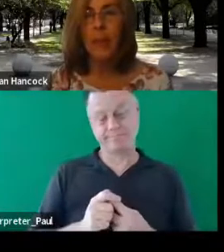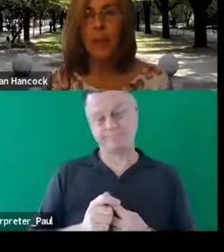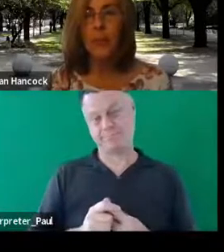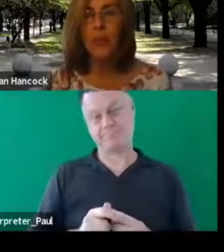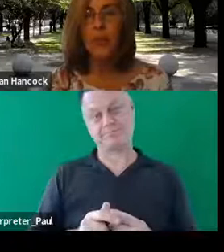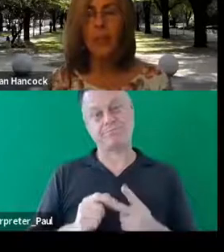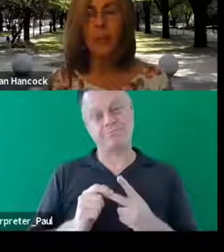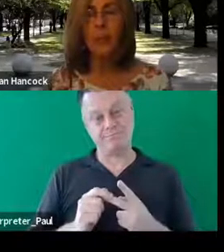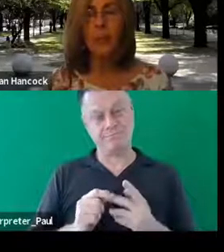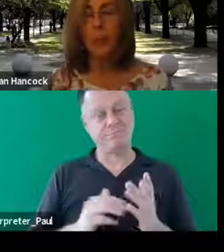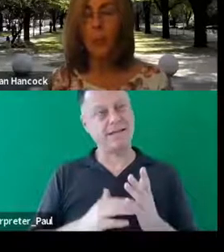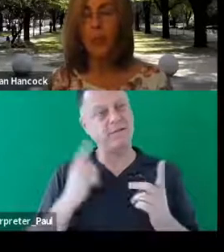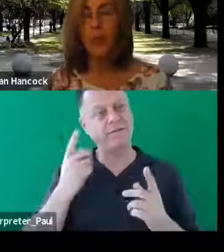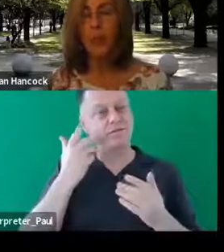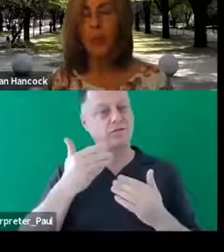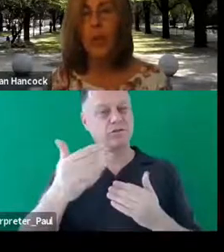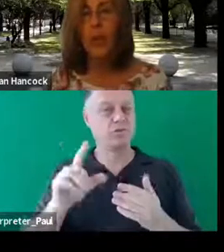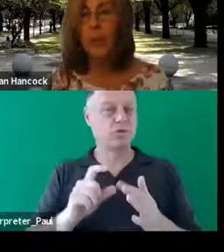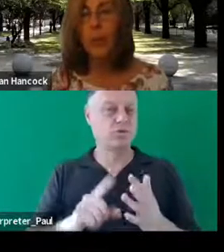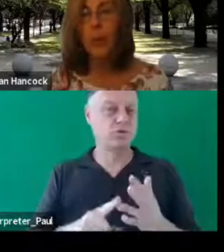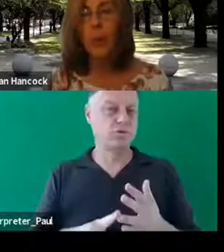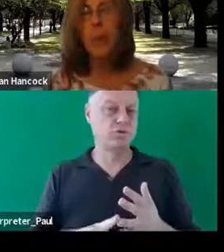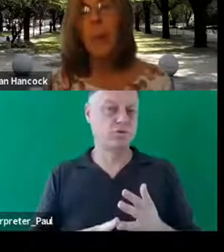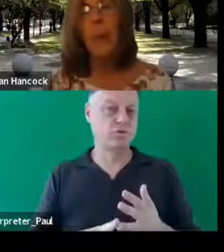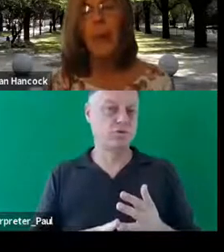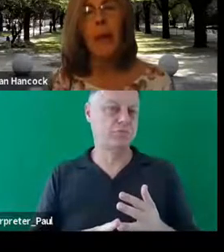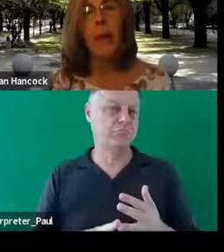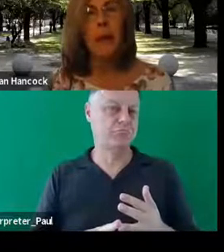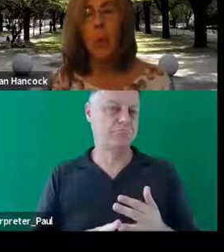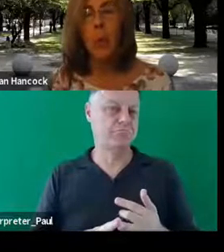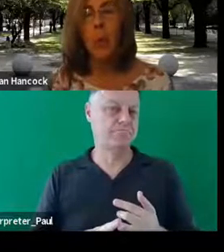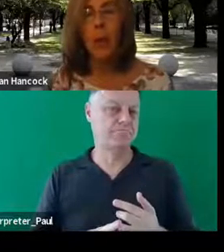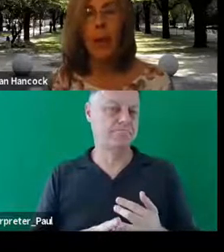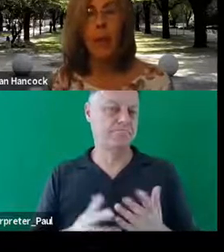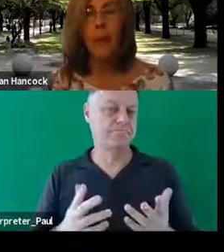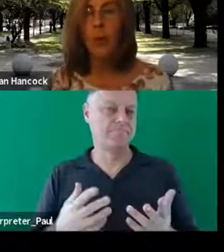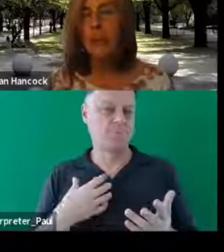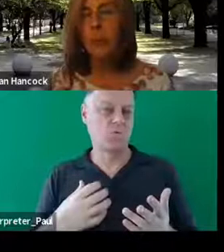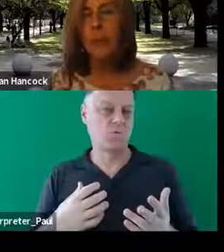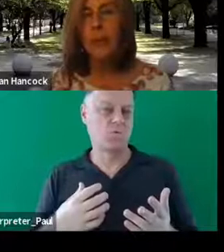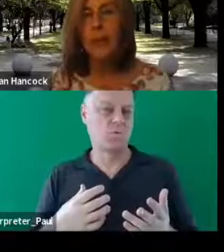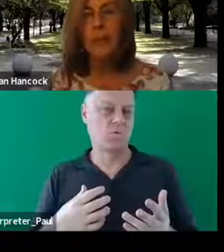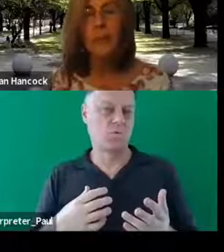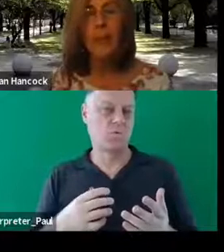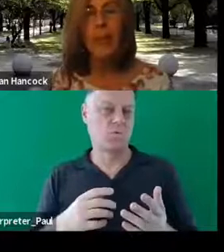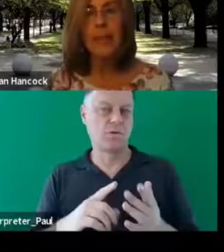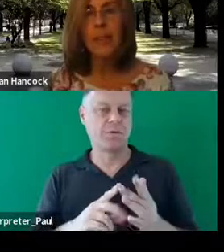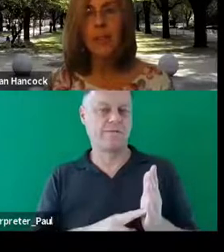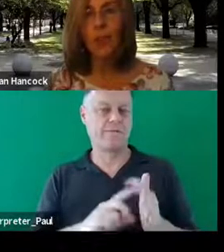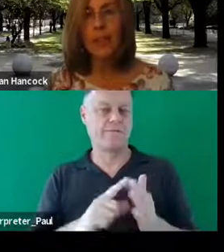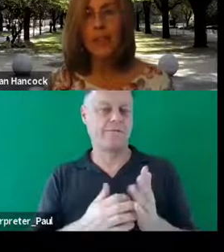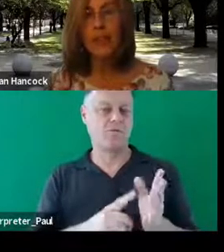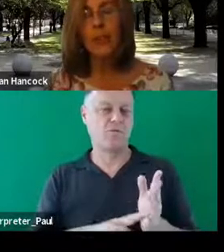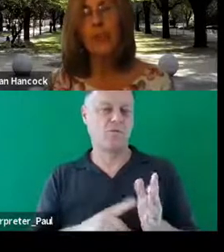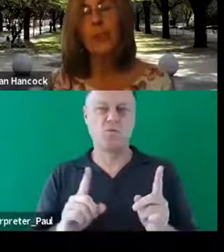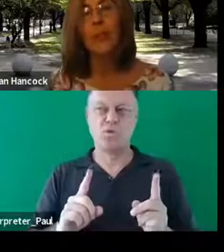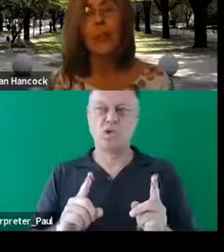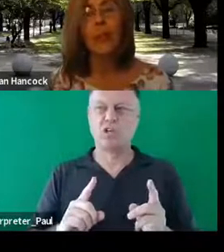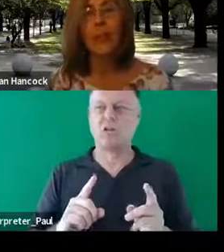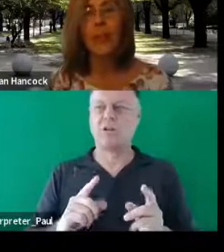in the future what we can do moving forward. More informally we attend college internal training,